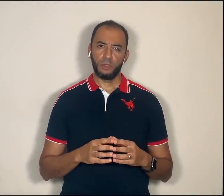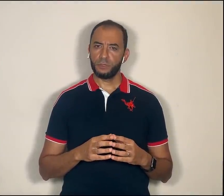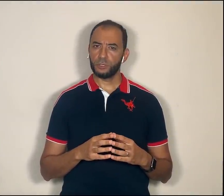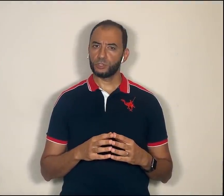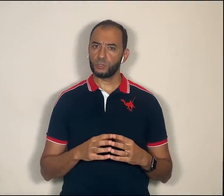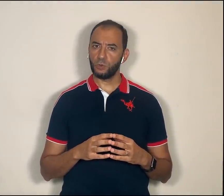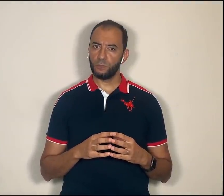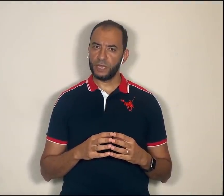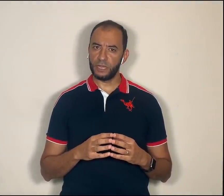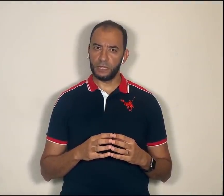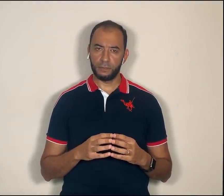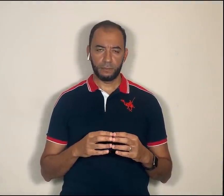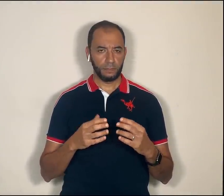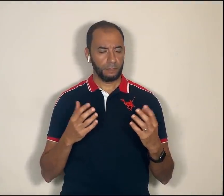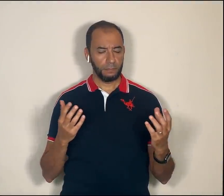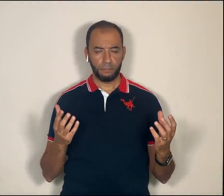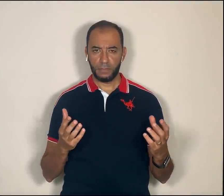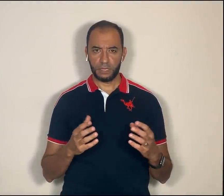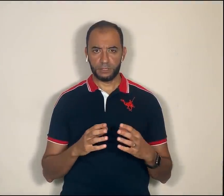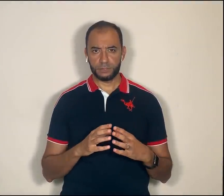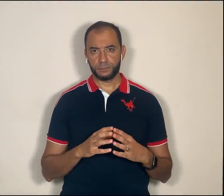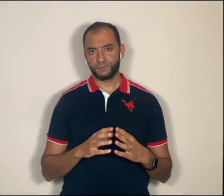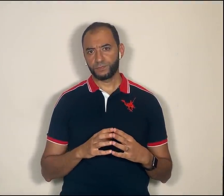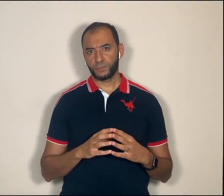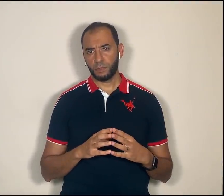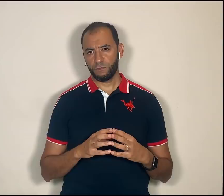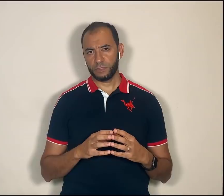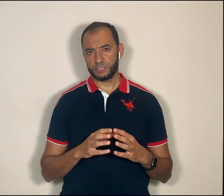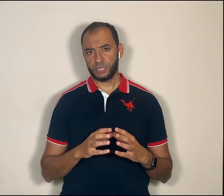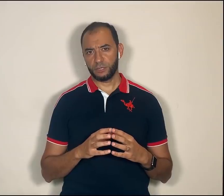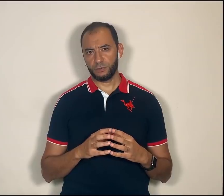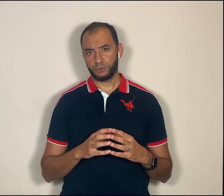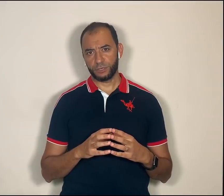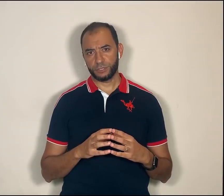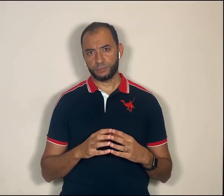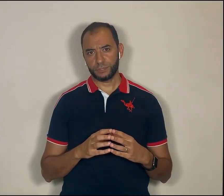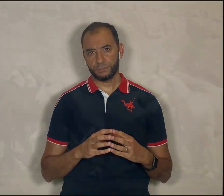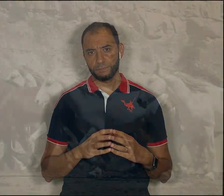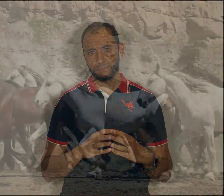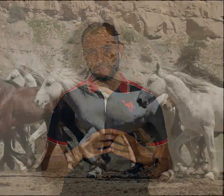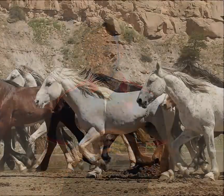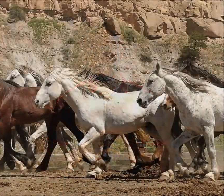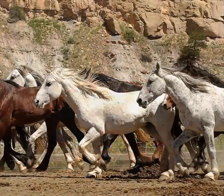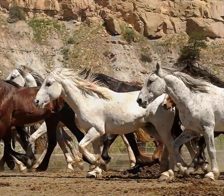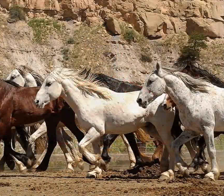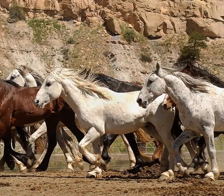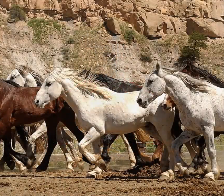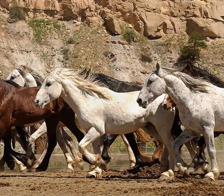there are so many millions of multicellular organisms on this